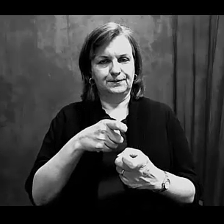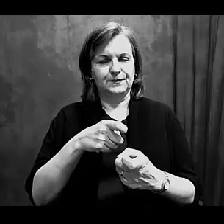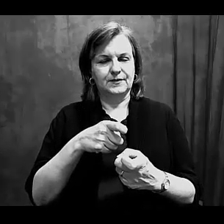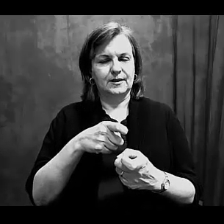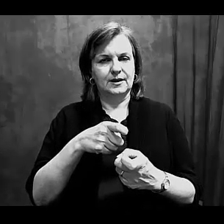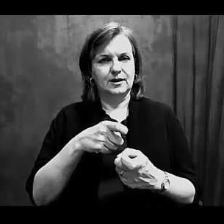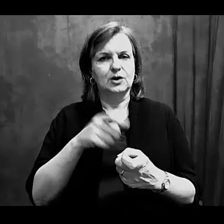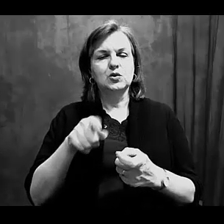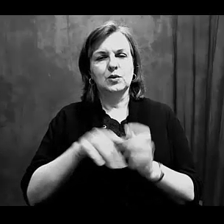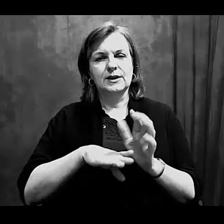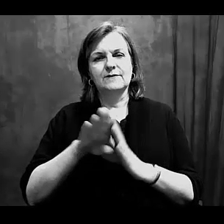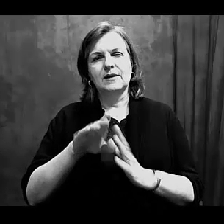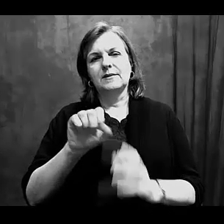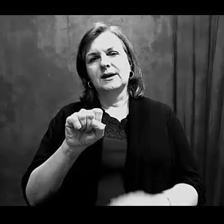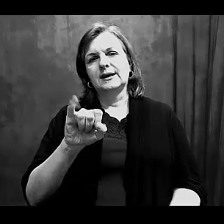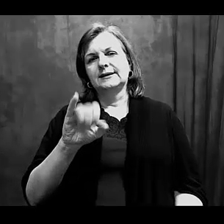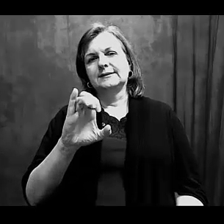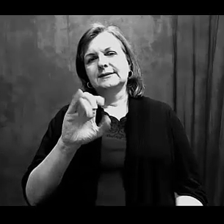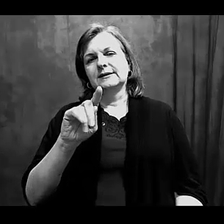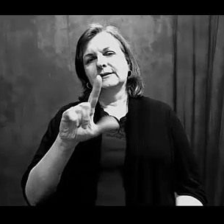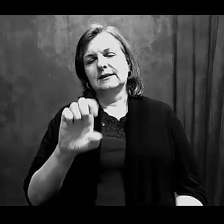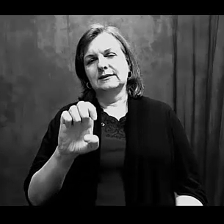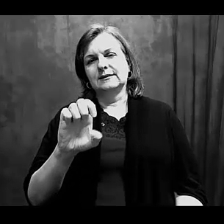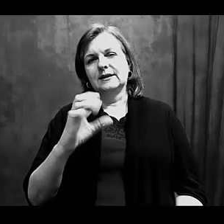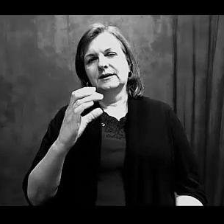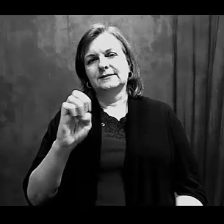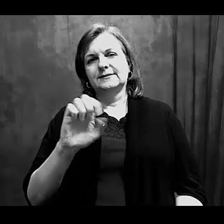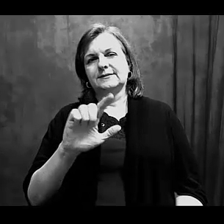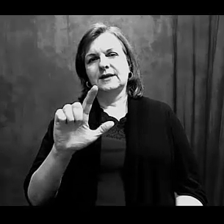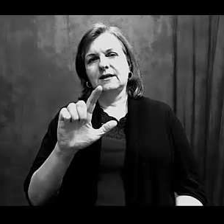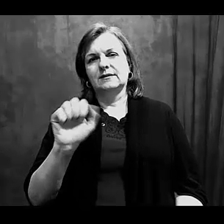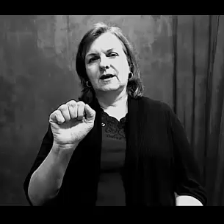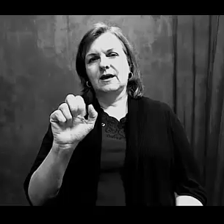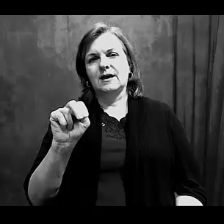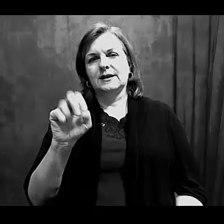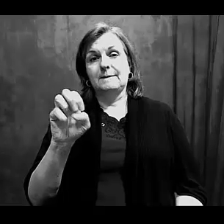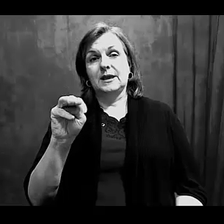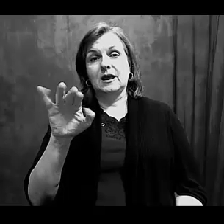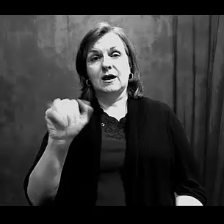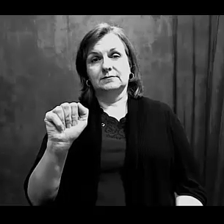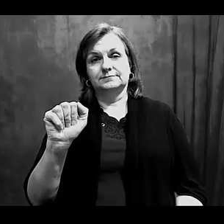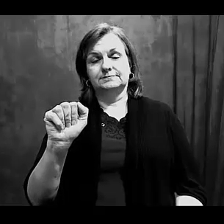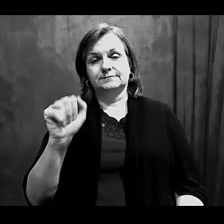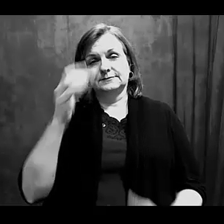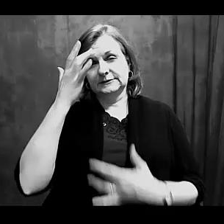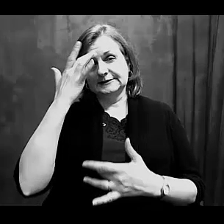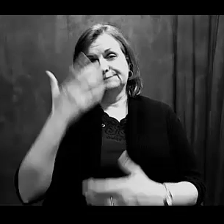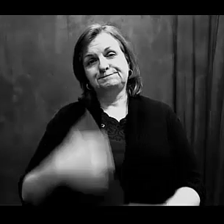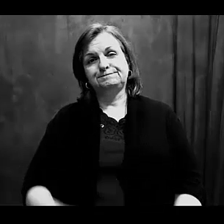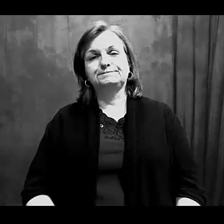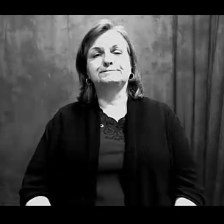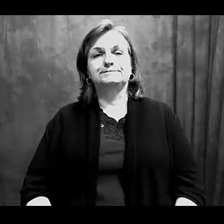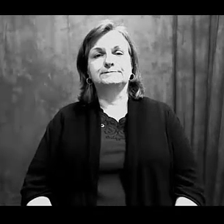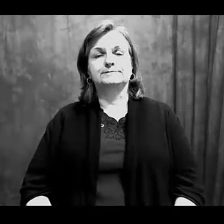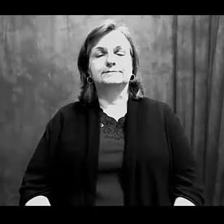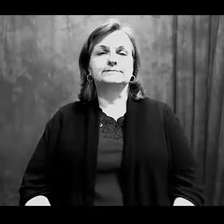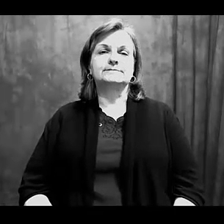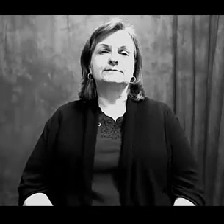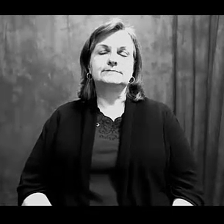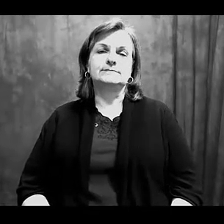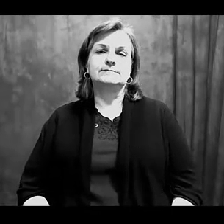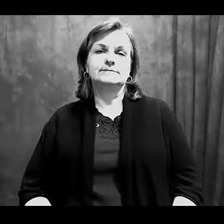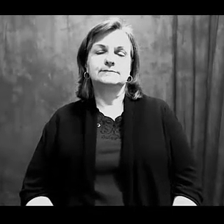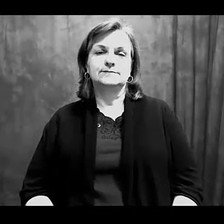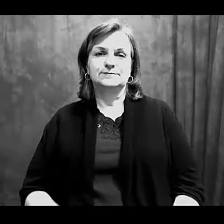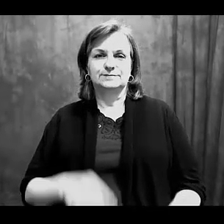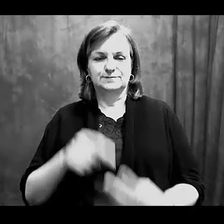you actually can develop sickle cell anemia